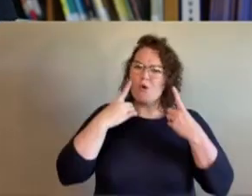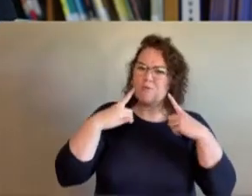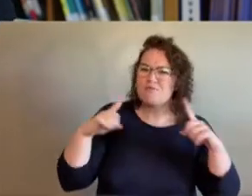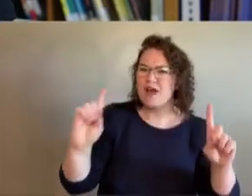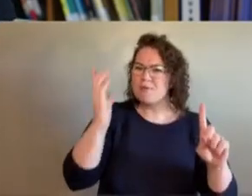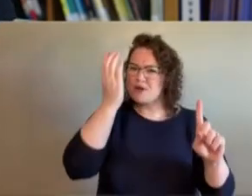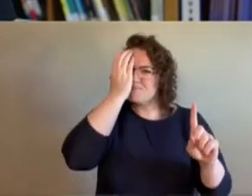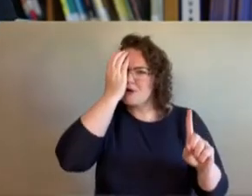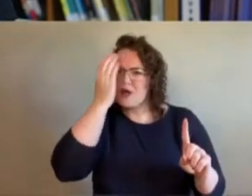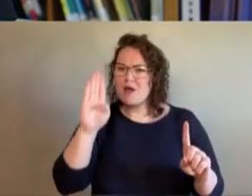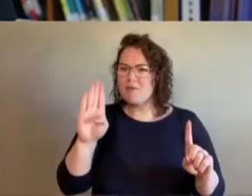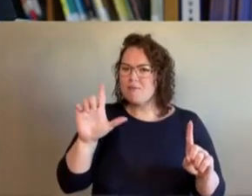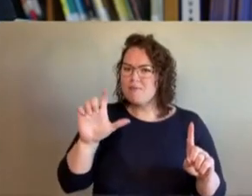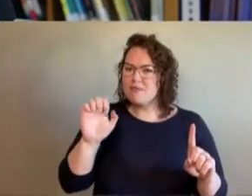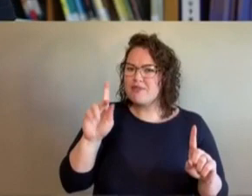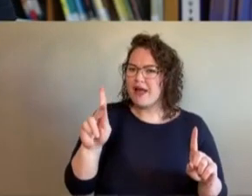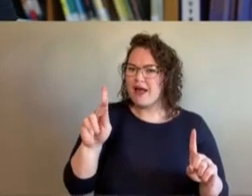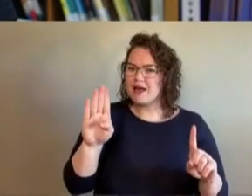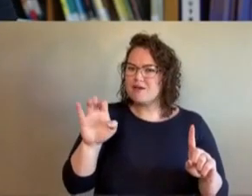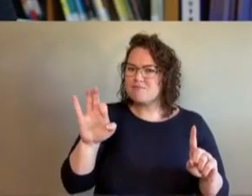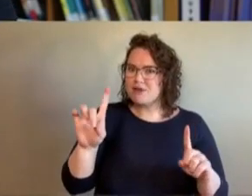His two daughters go to the -- go to school with us in Farmville.